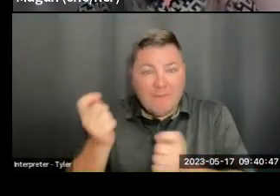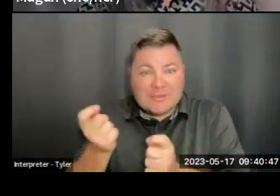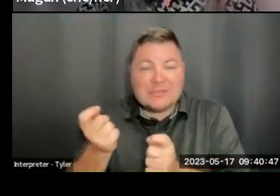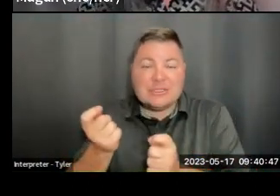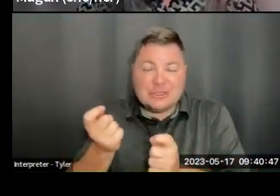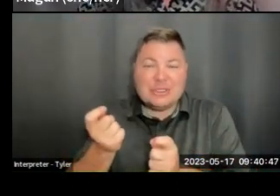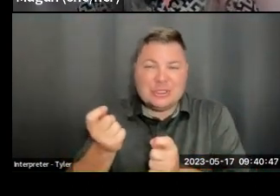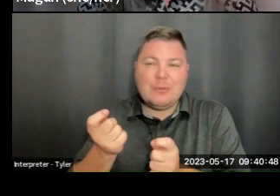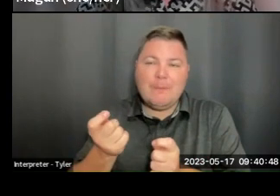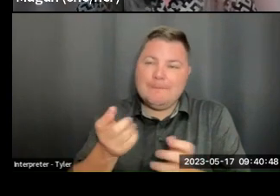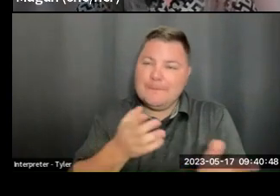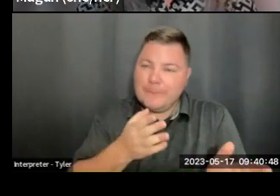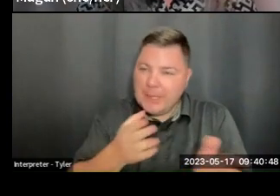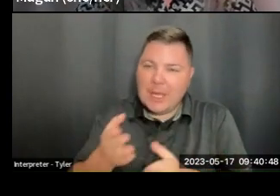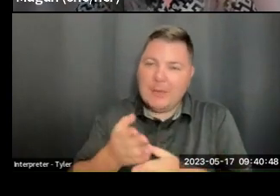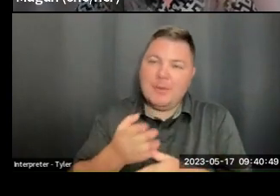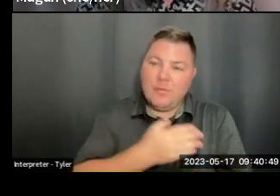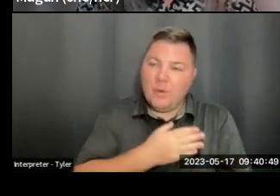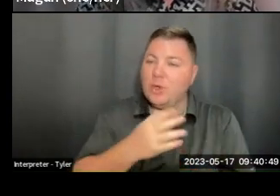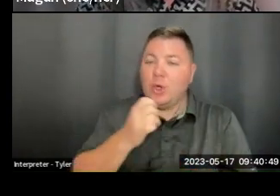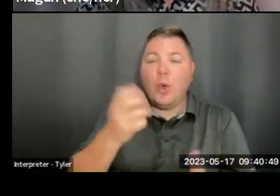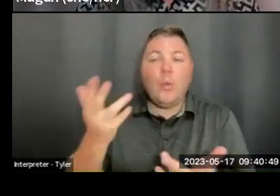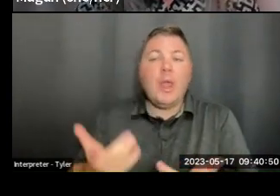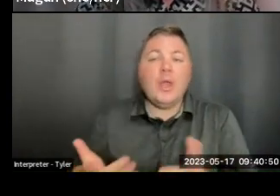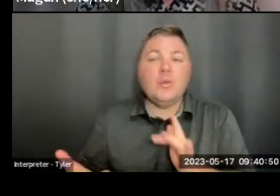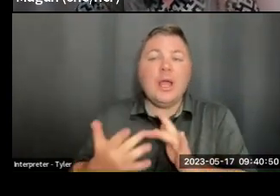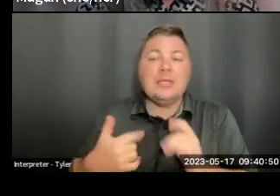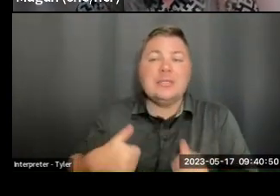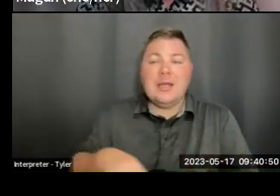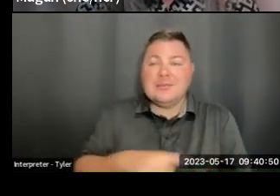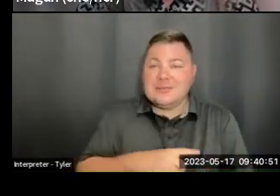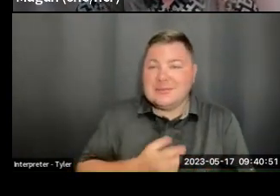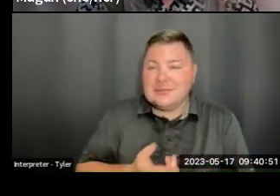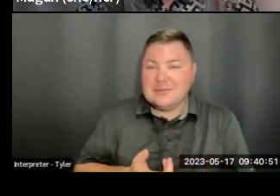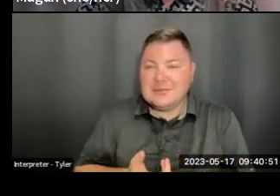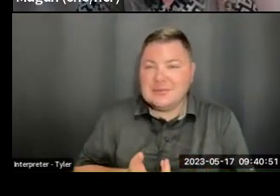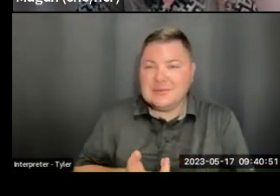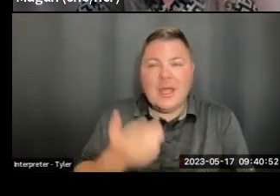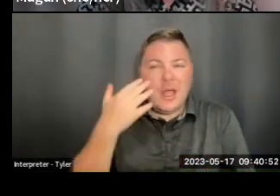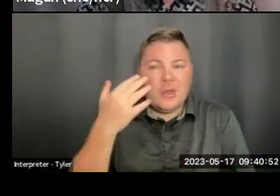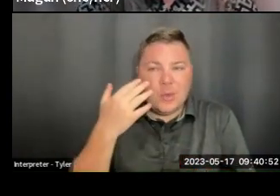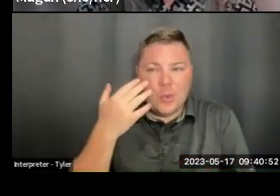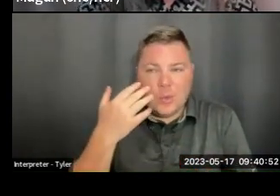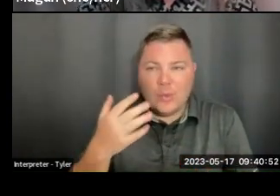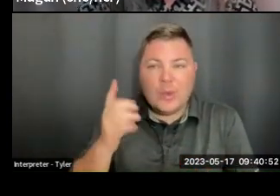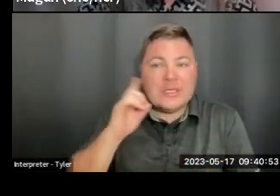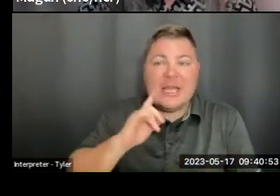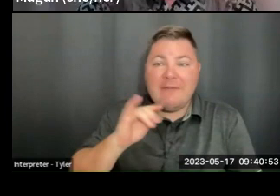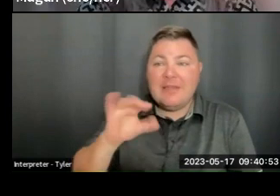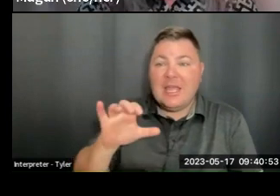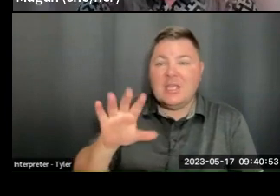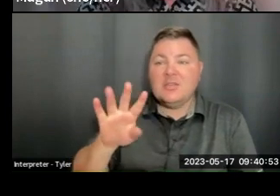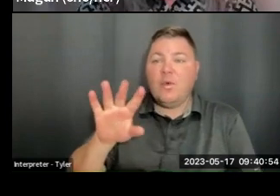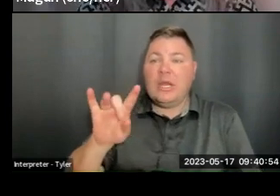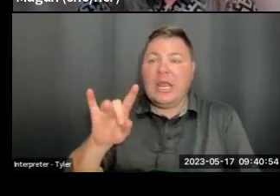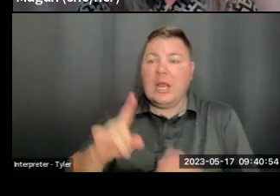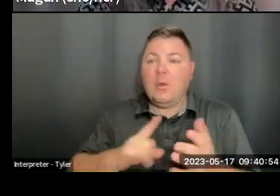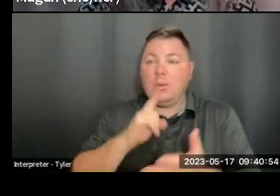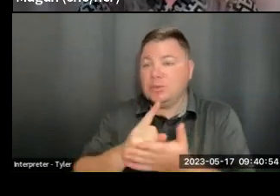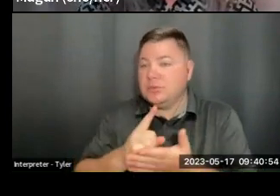you are required by law for a reasonable modification. Don't wait to contact us.